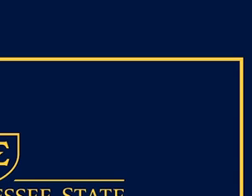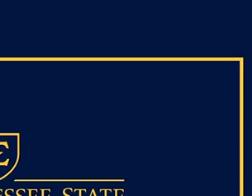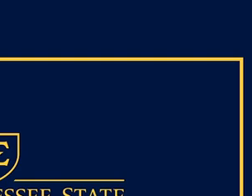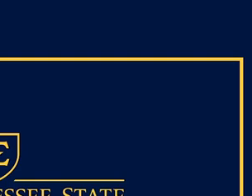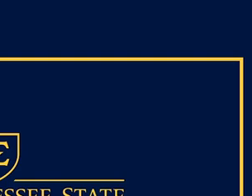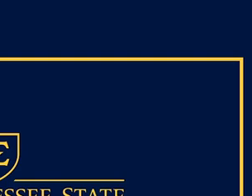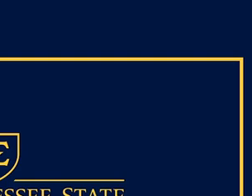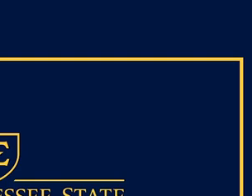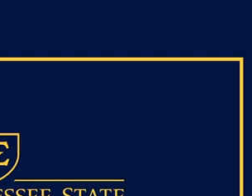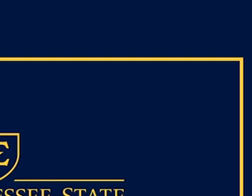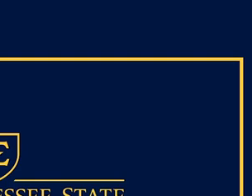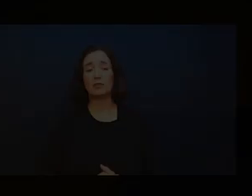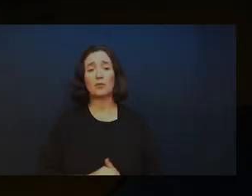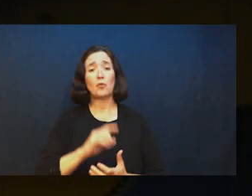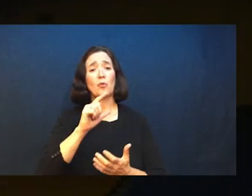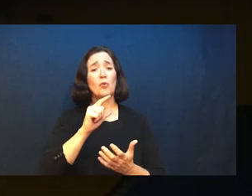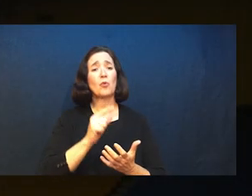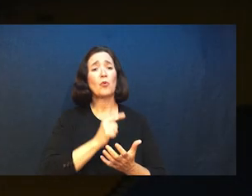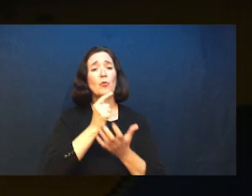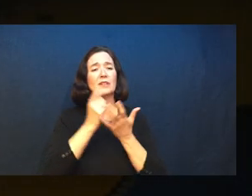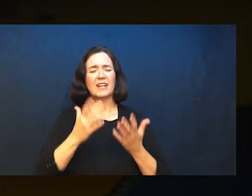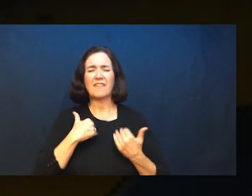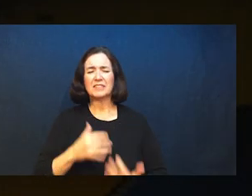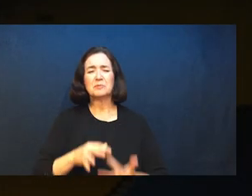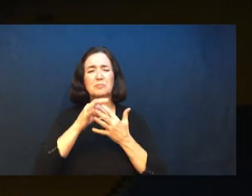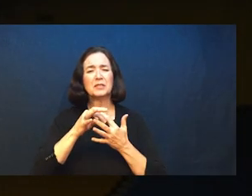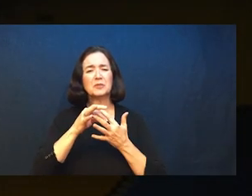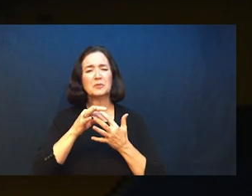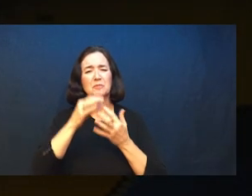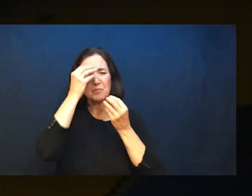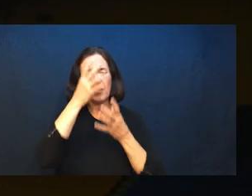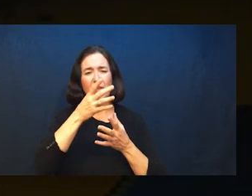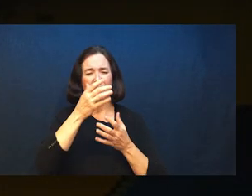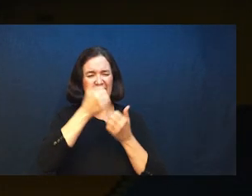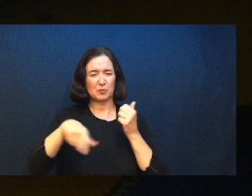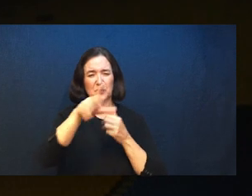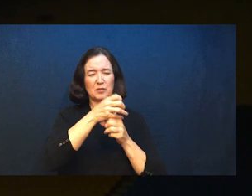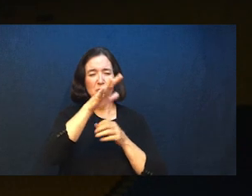Graduates, I have a special message for each of you that you will receive in your email later today.